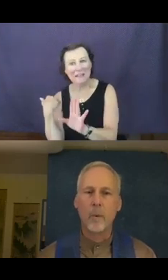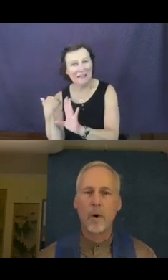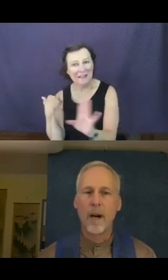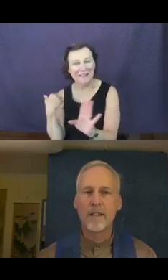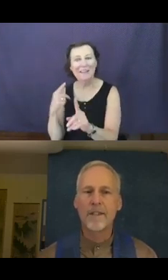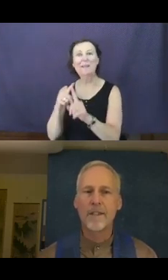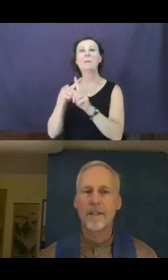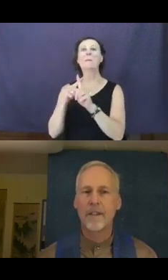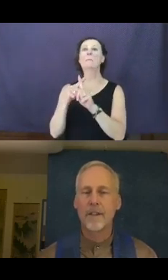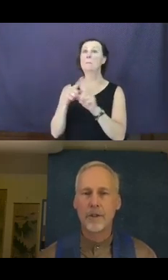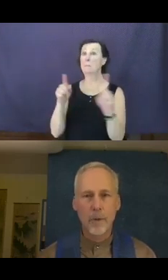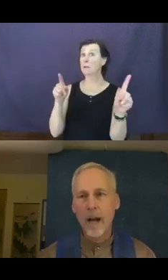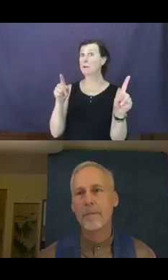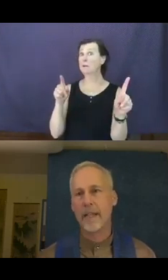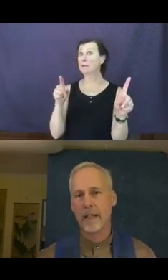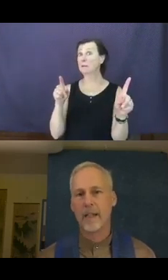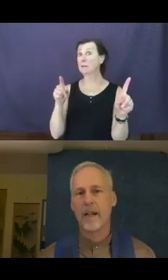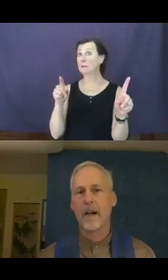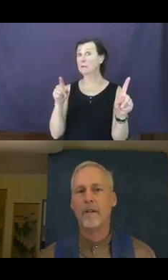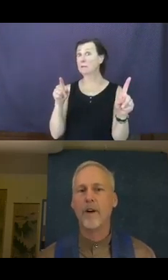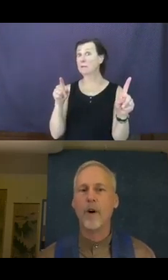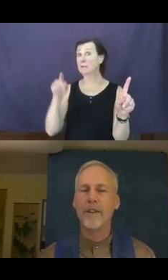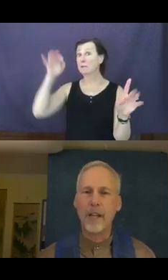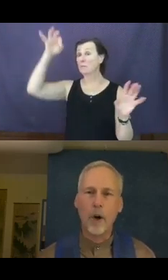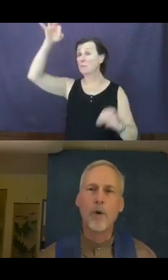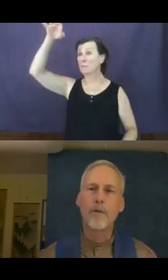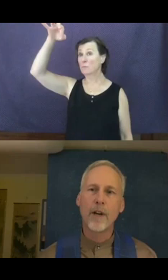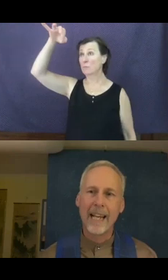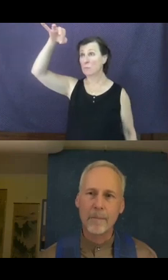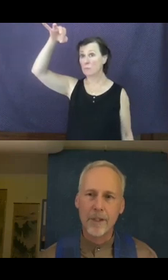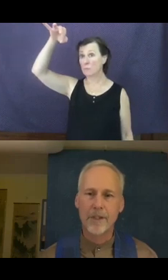was the dropping of the over-ambitious